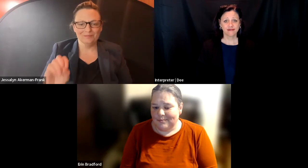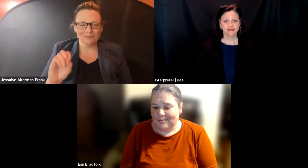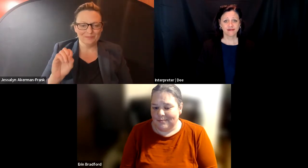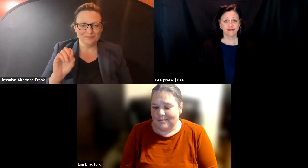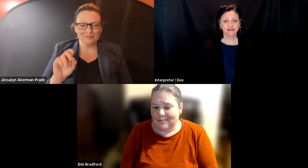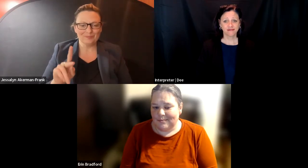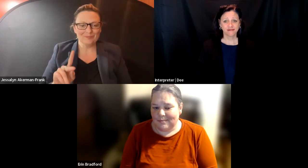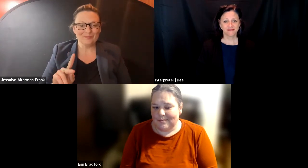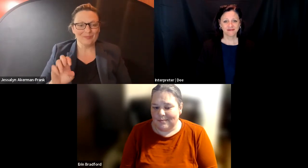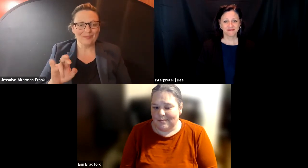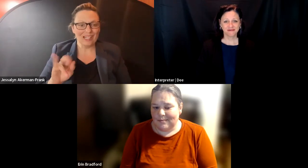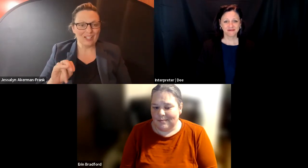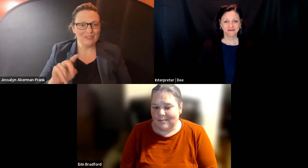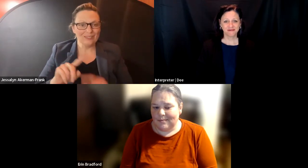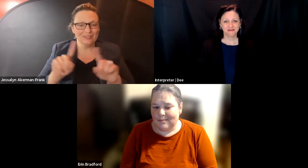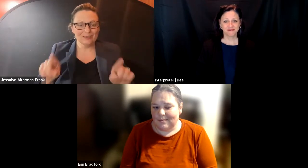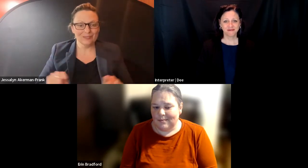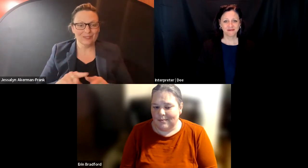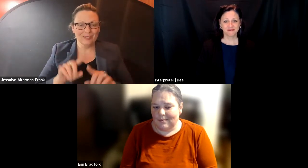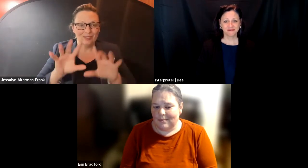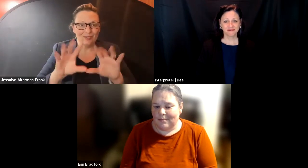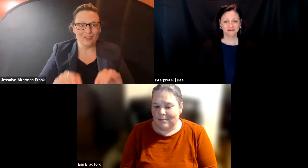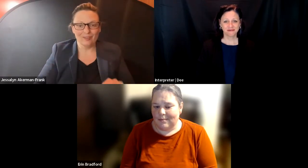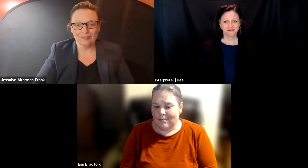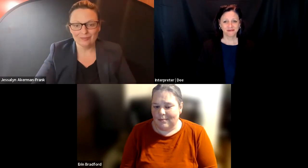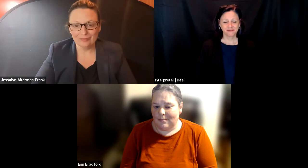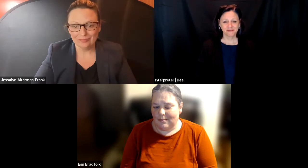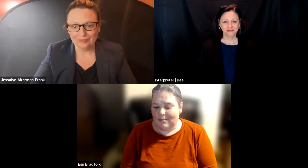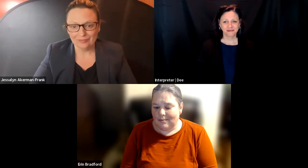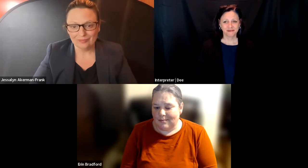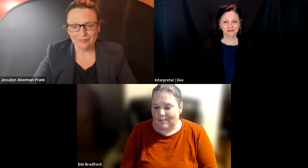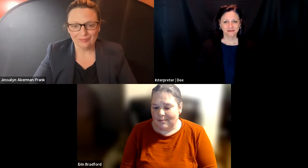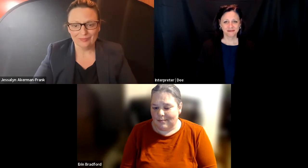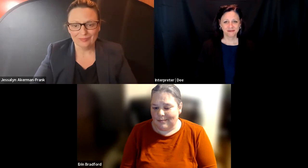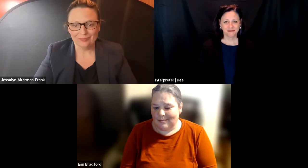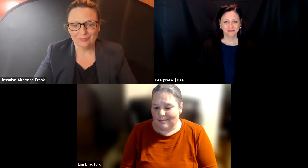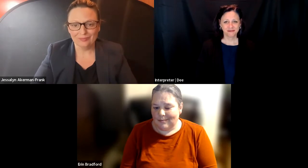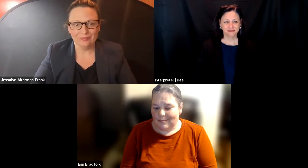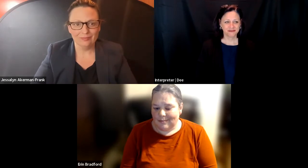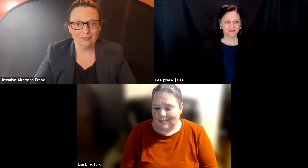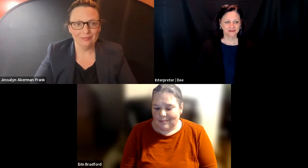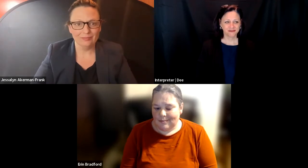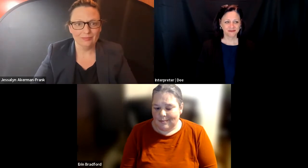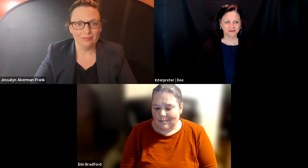There is nothing else I really need to say.